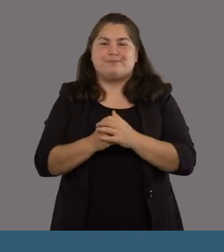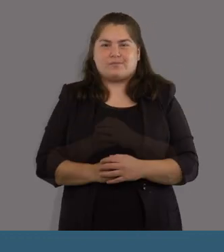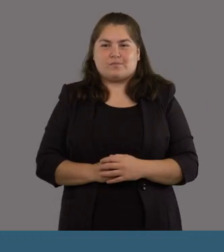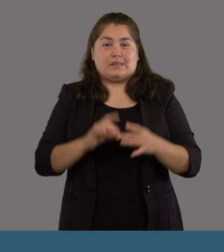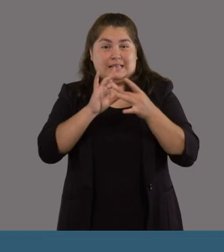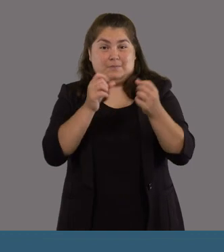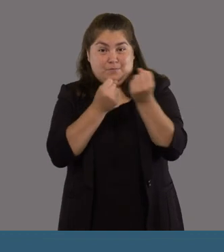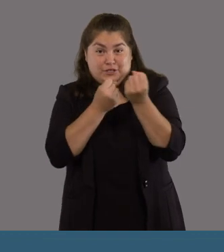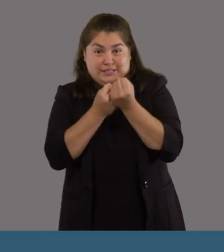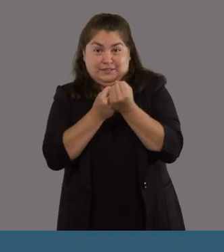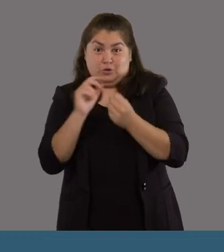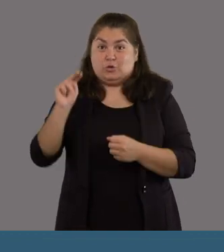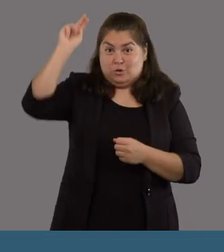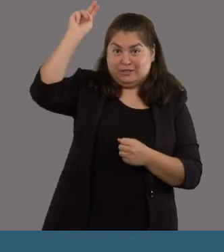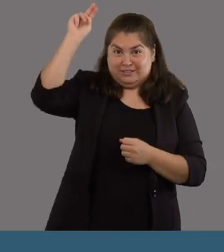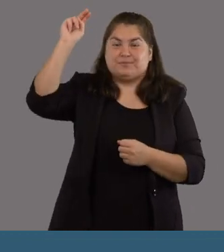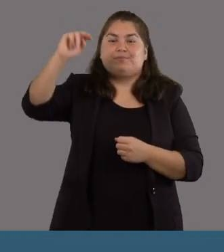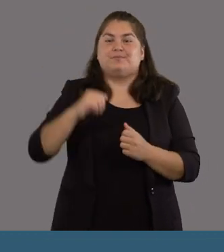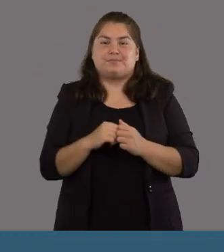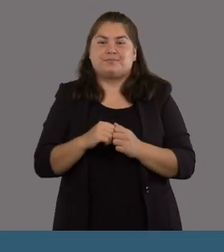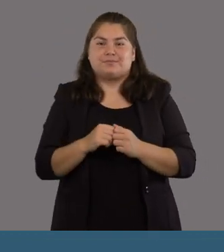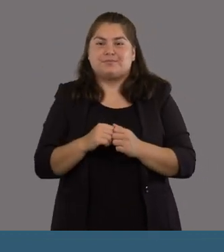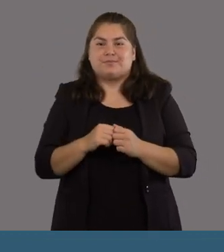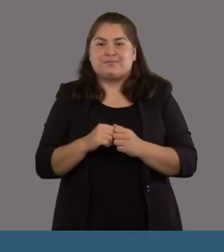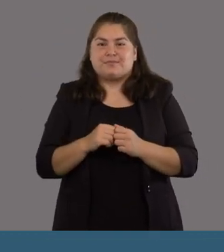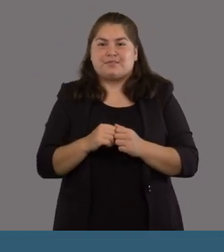In regard to supporting the North, the Council should